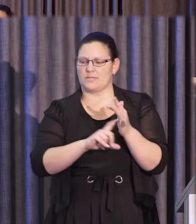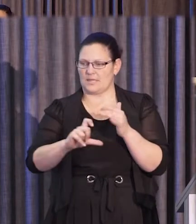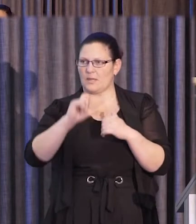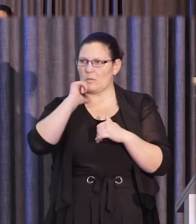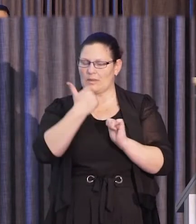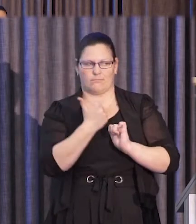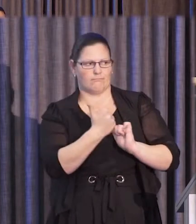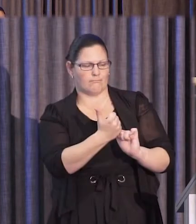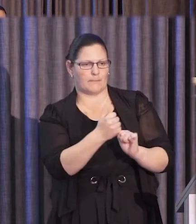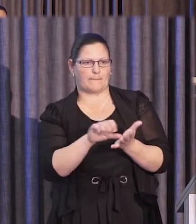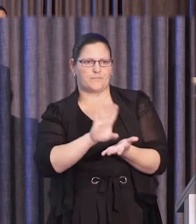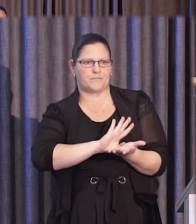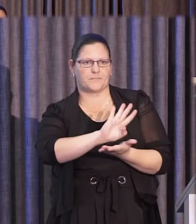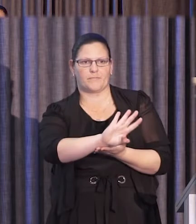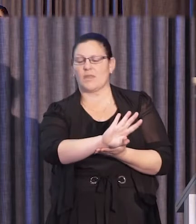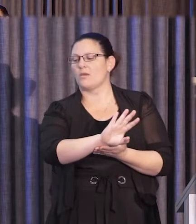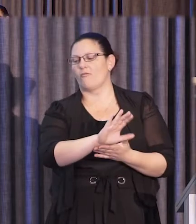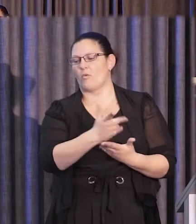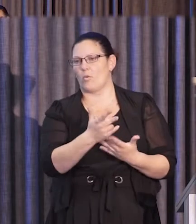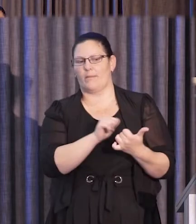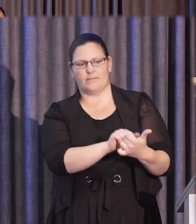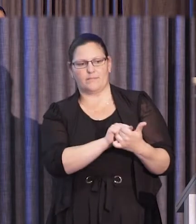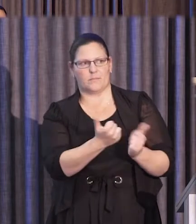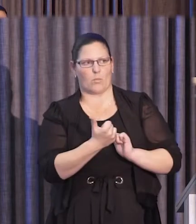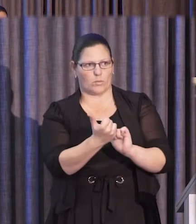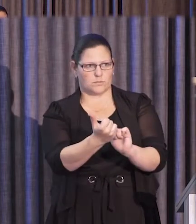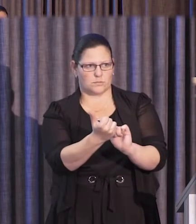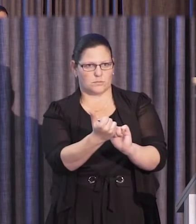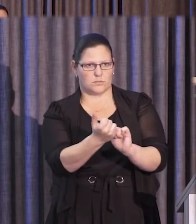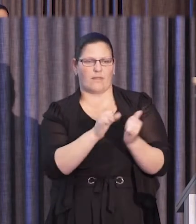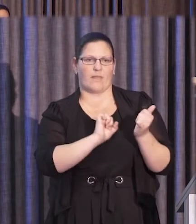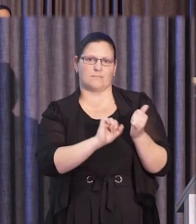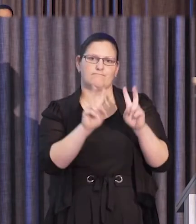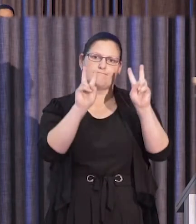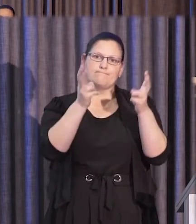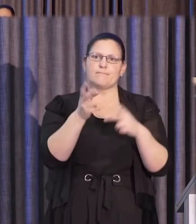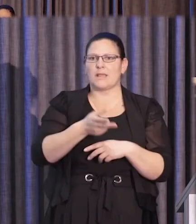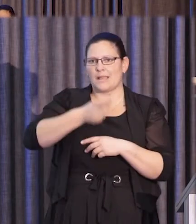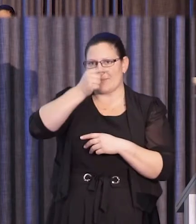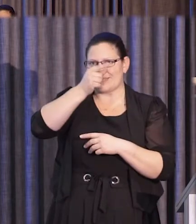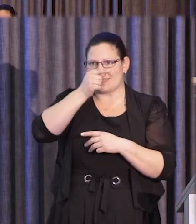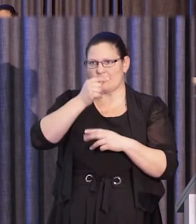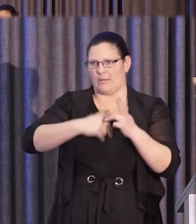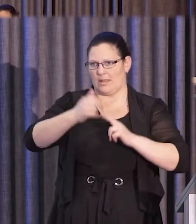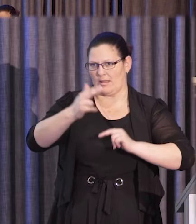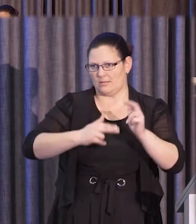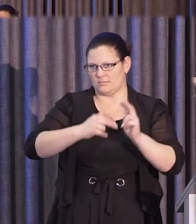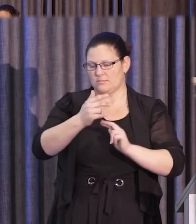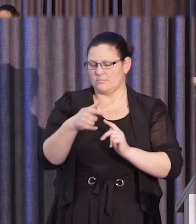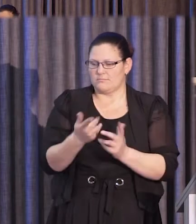Peer-to-peer support is clearly capacity-building, which is something that the ILC grants are intended to support, and we would expect